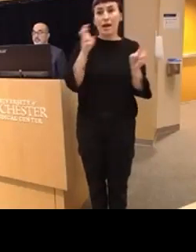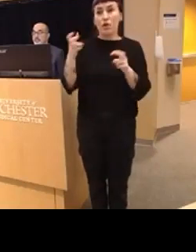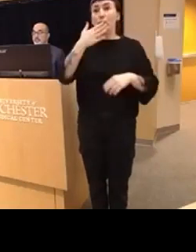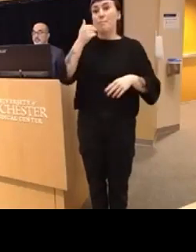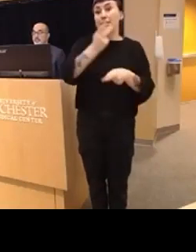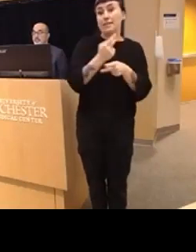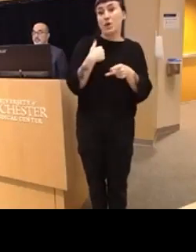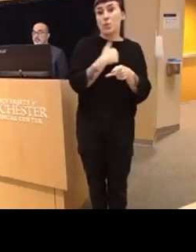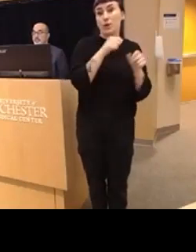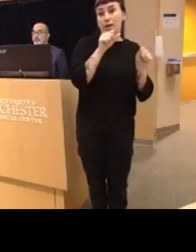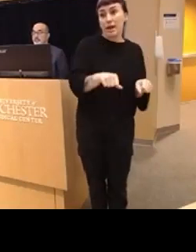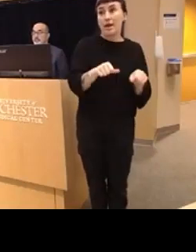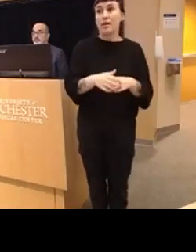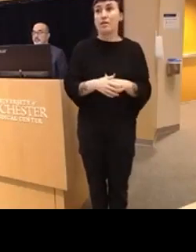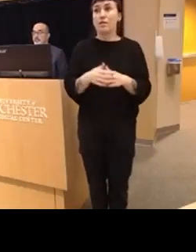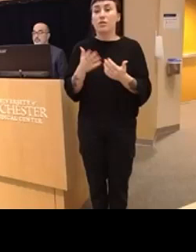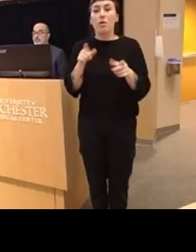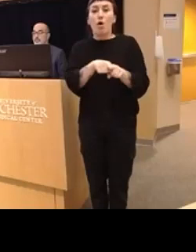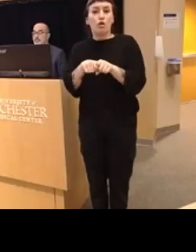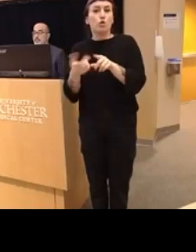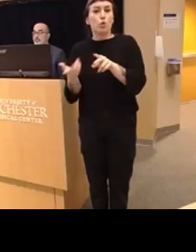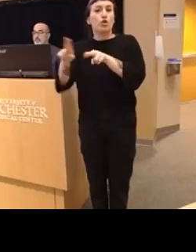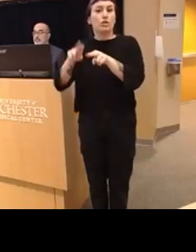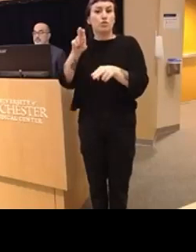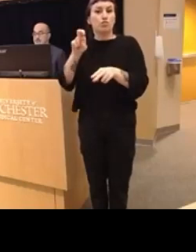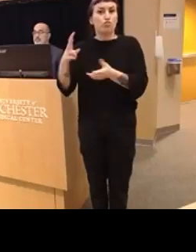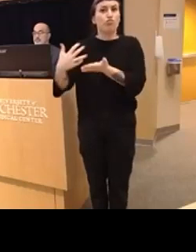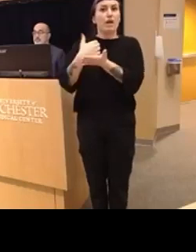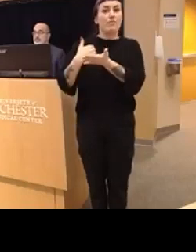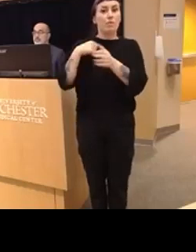we can with hopefully increasing our revenues or at least paying for that subsidized care do you